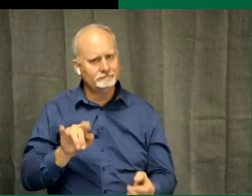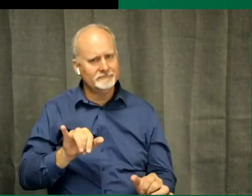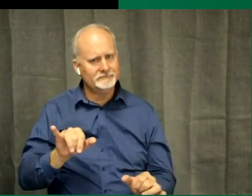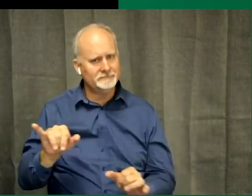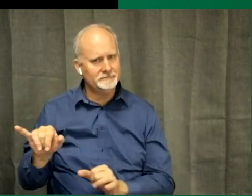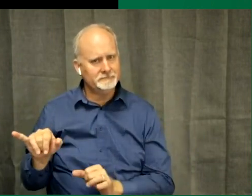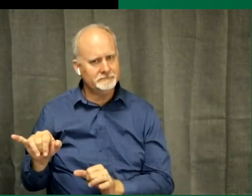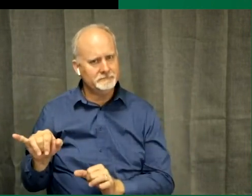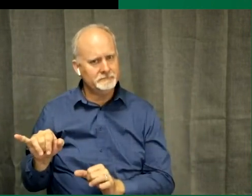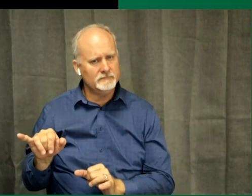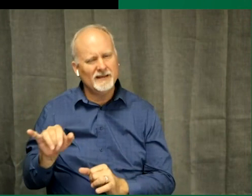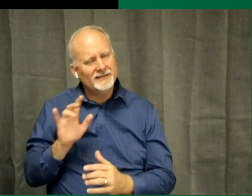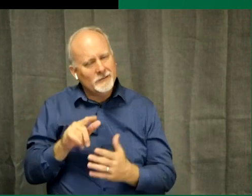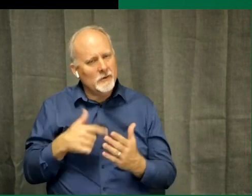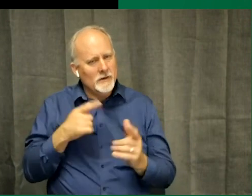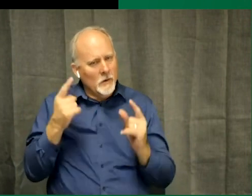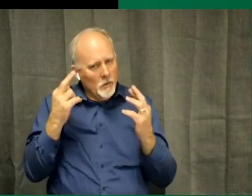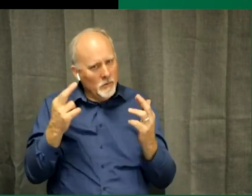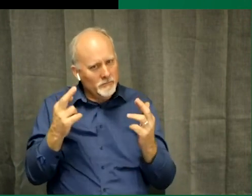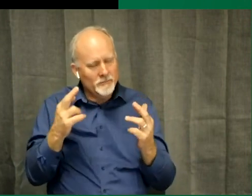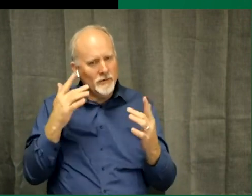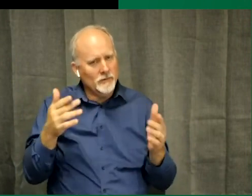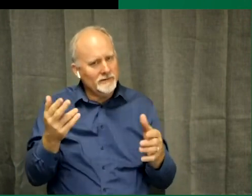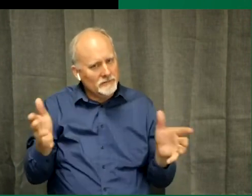that's what we're really hoping for and that's why we're always encouraging you to use good behaviors